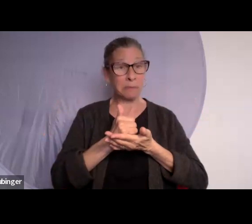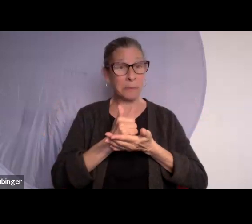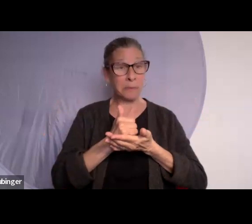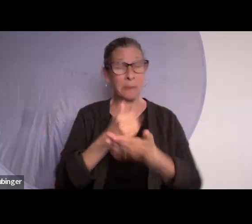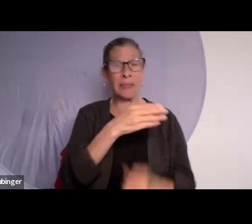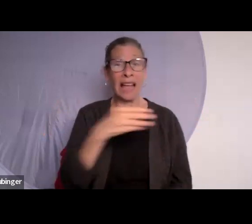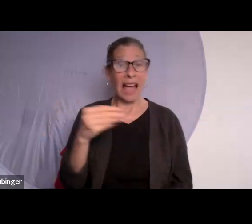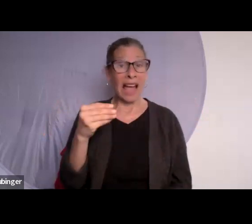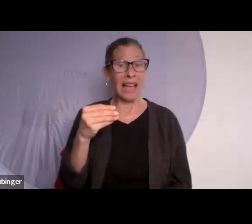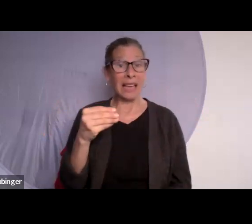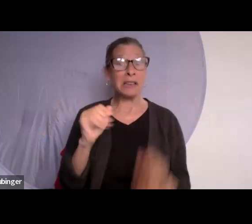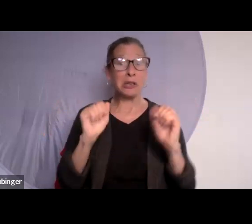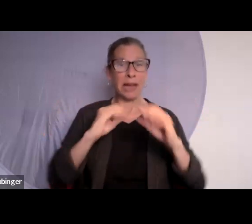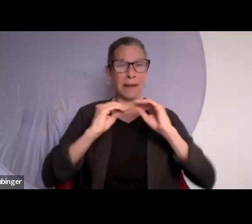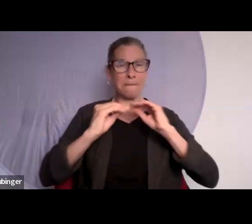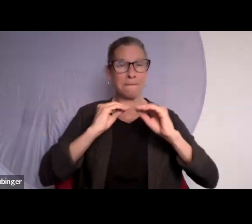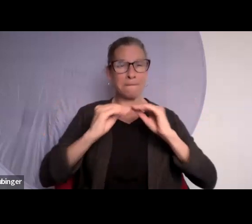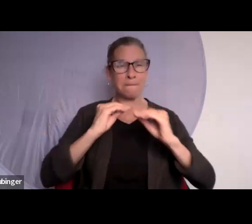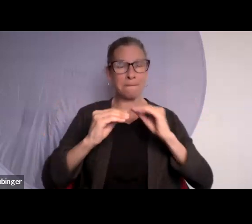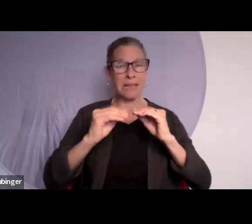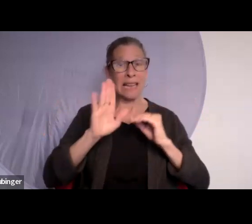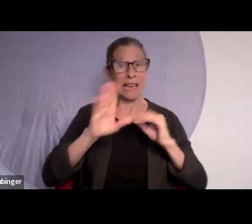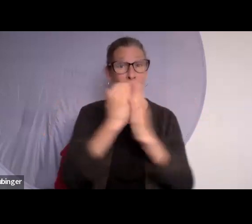allows you to make corrections in your course, to make your